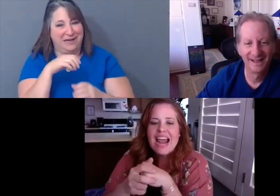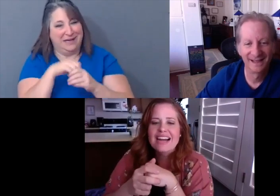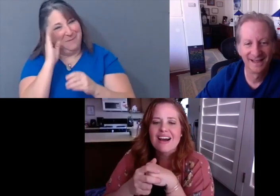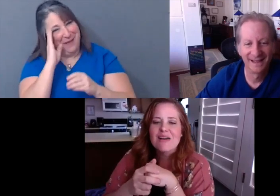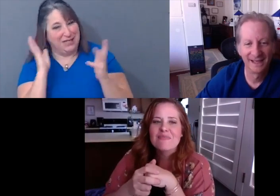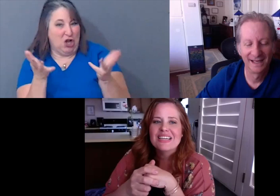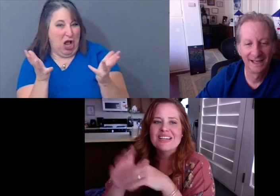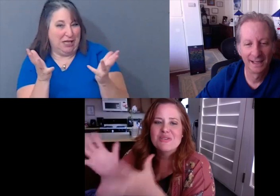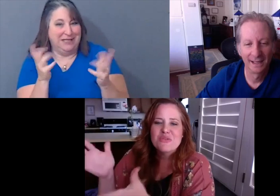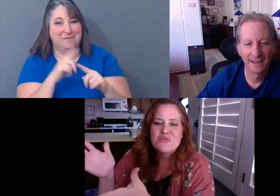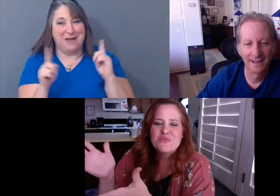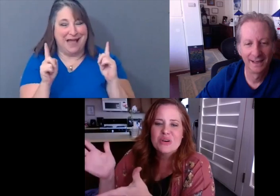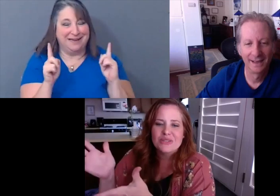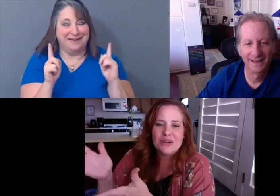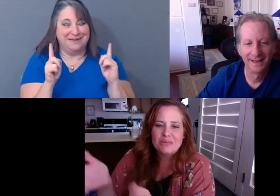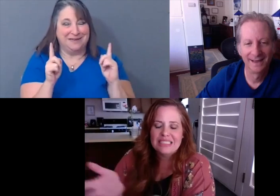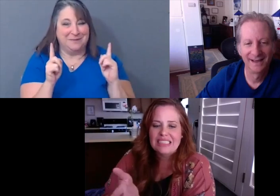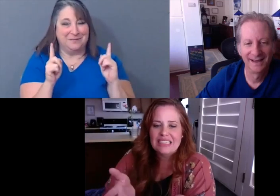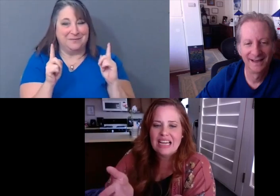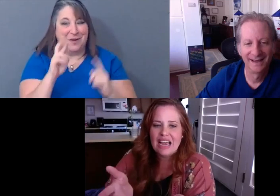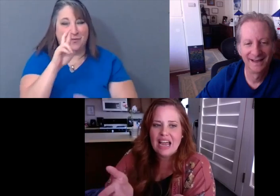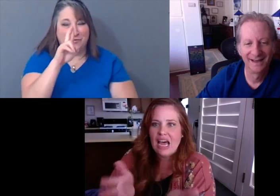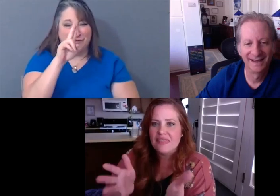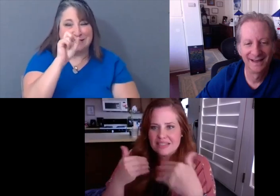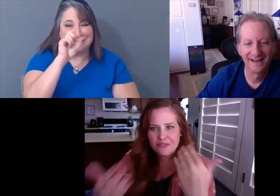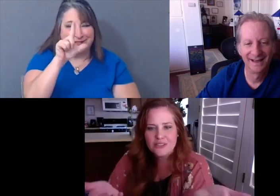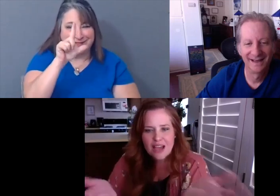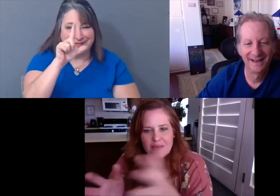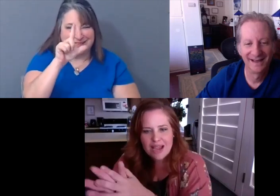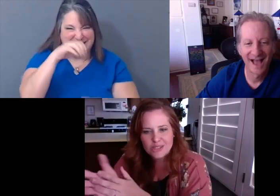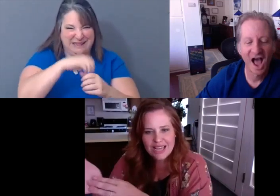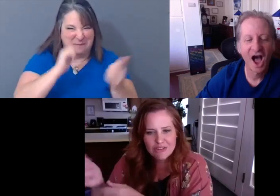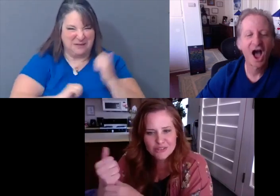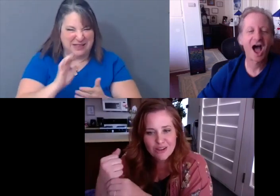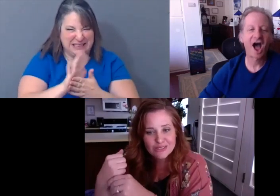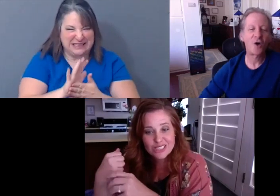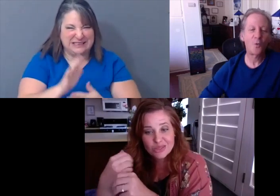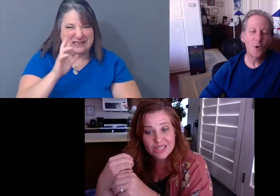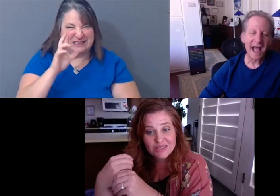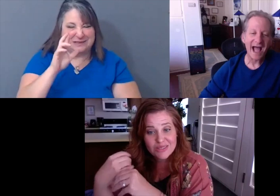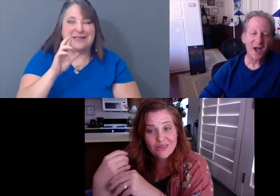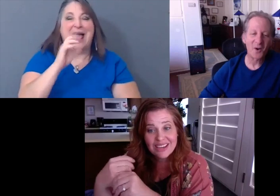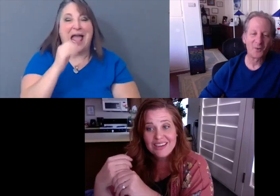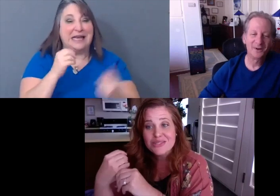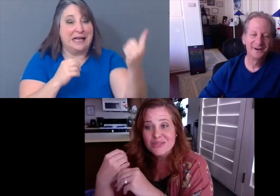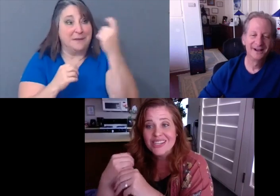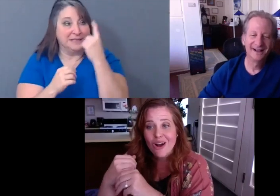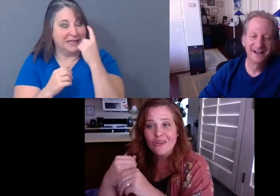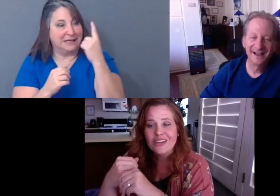And Russell comes in, that's the first time I actually had my first conversation with him. So, it was really awkward.